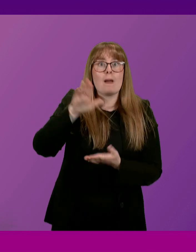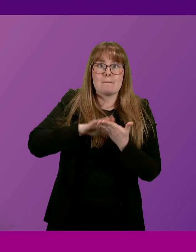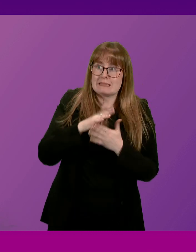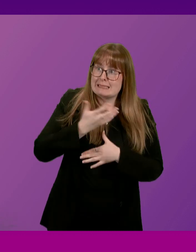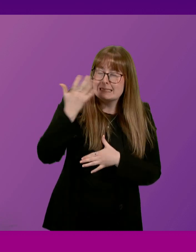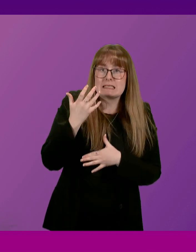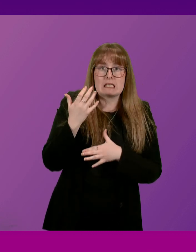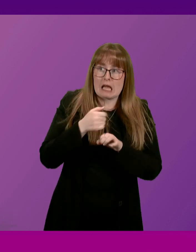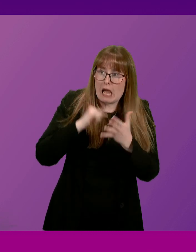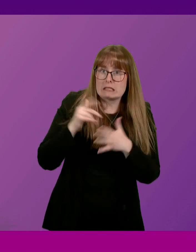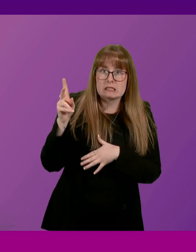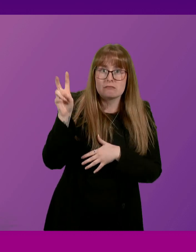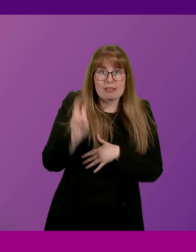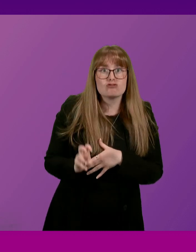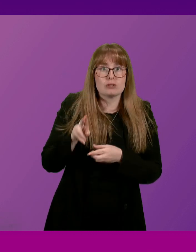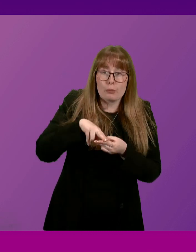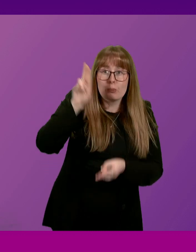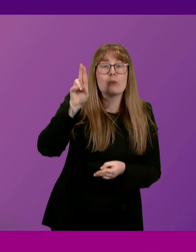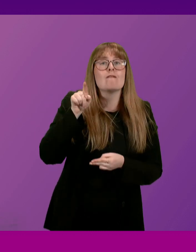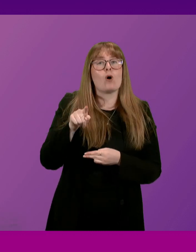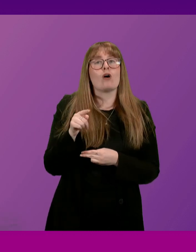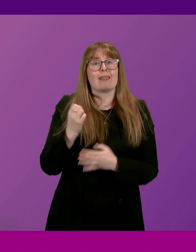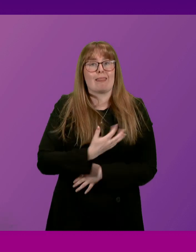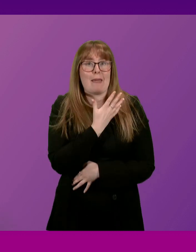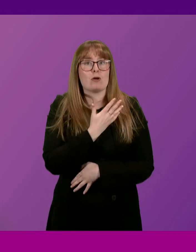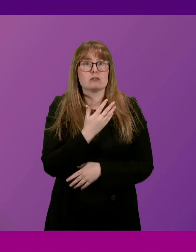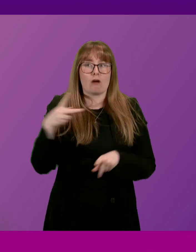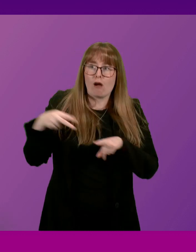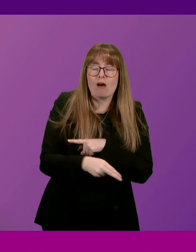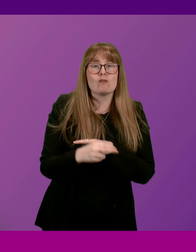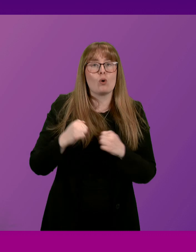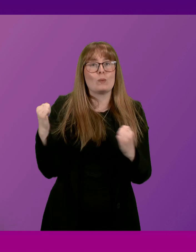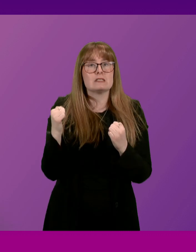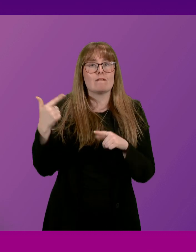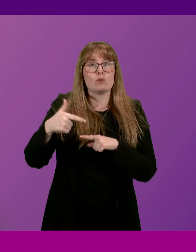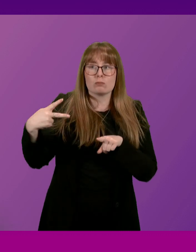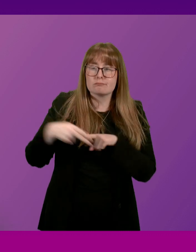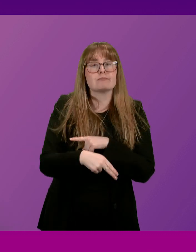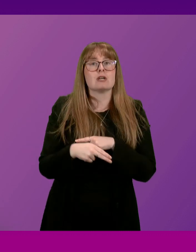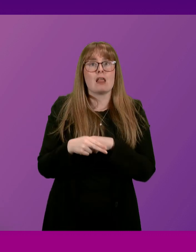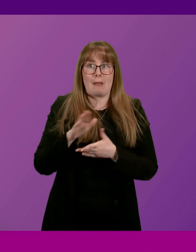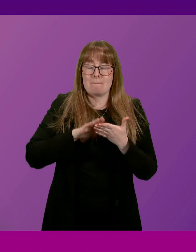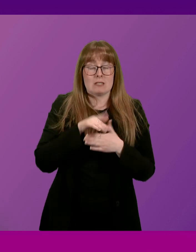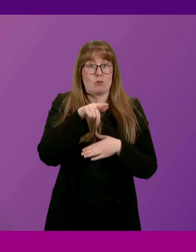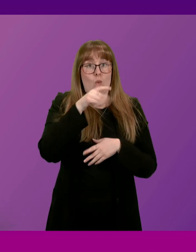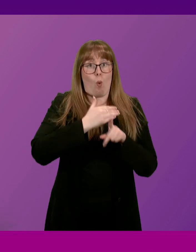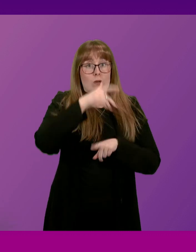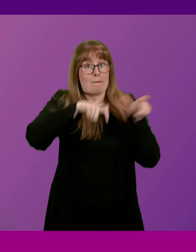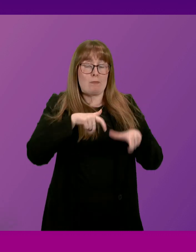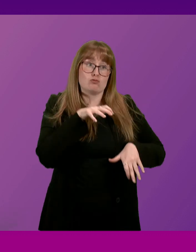and Labour’s surprise cut to the winter fuel payment has added to the difficulties that many older people in Scotland face.